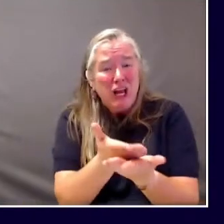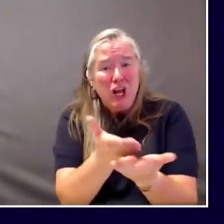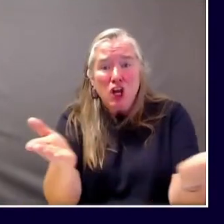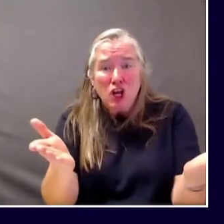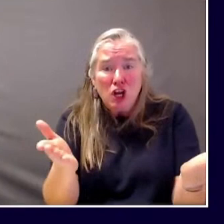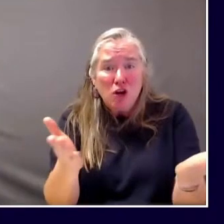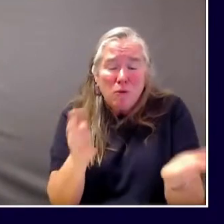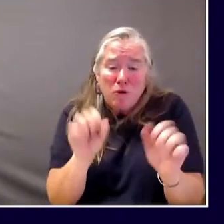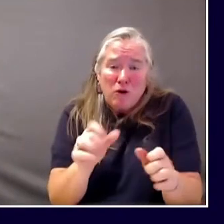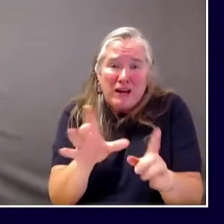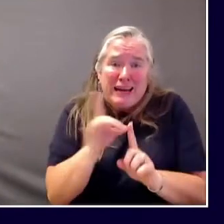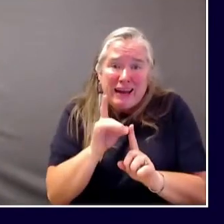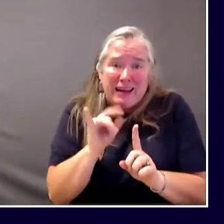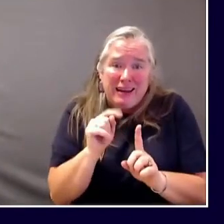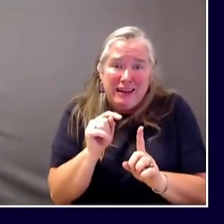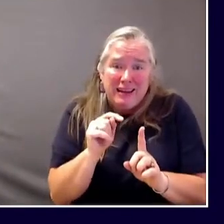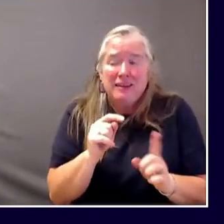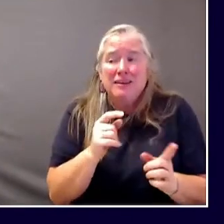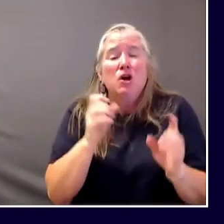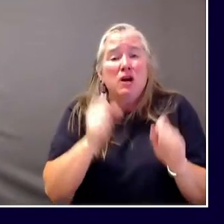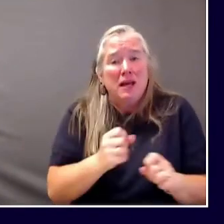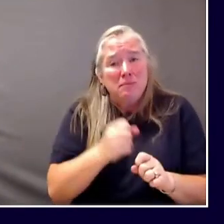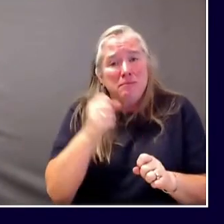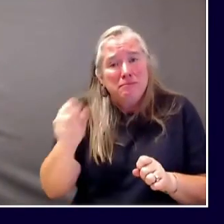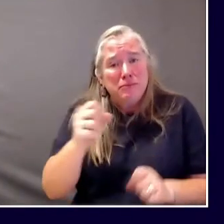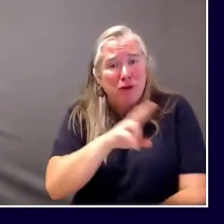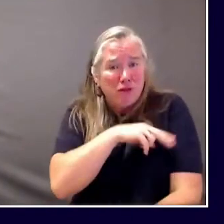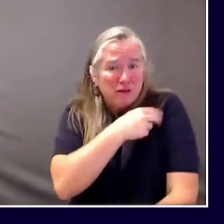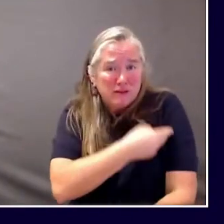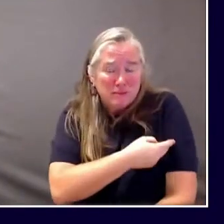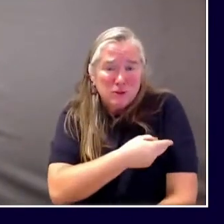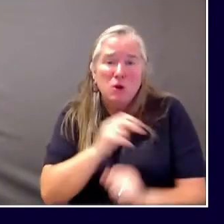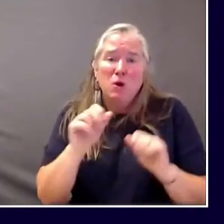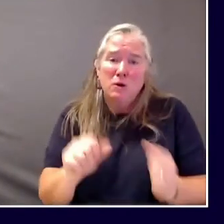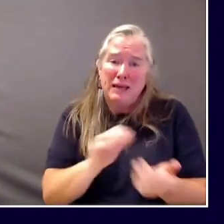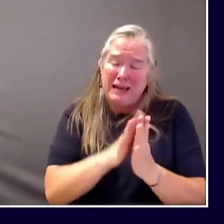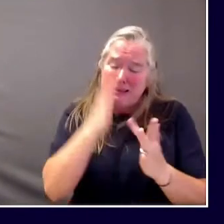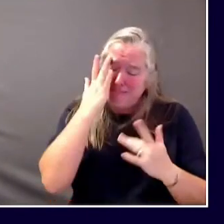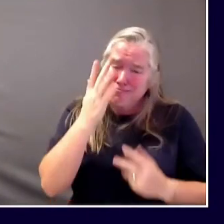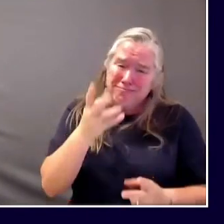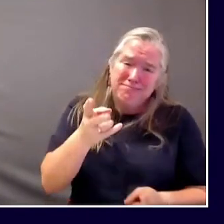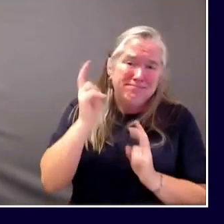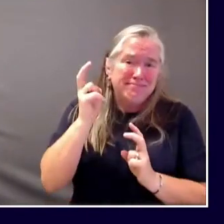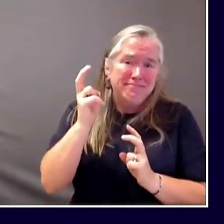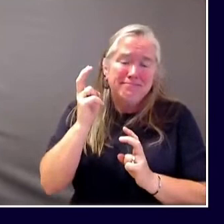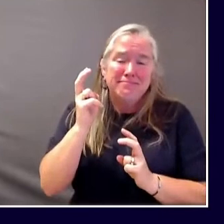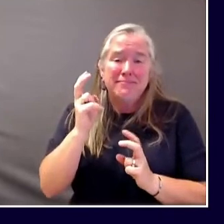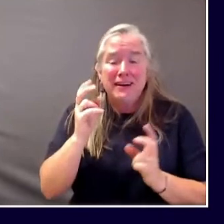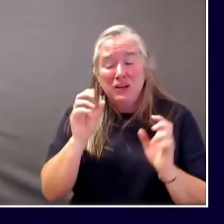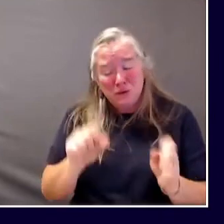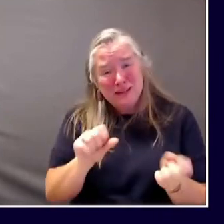within